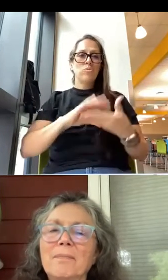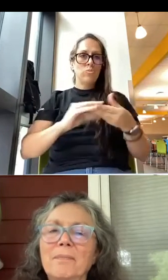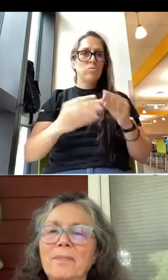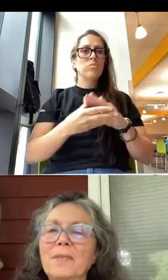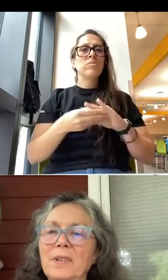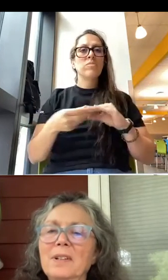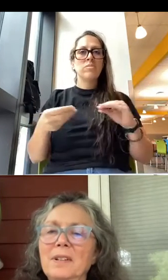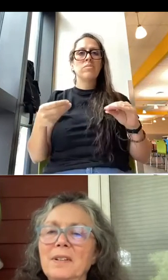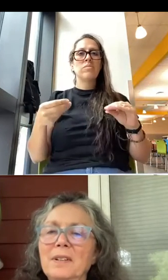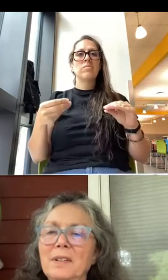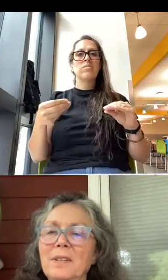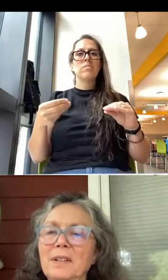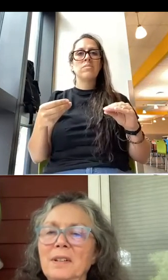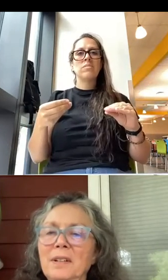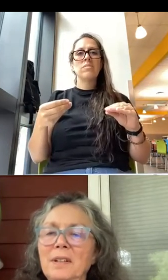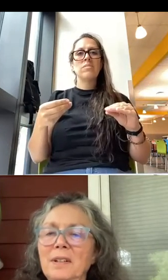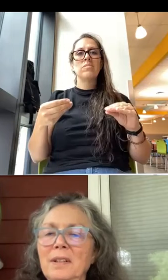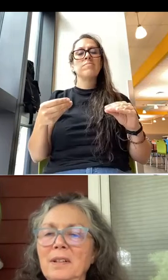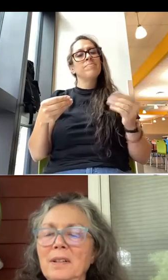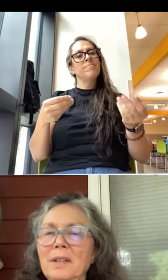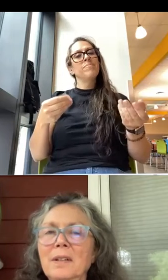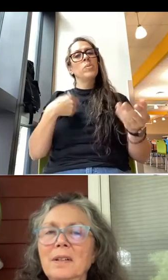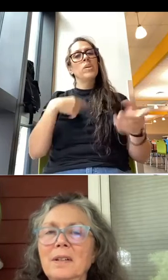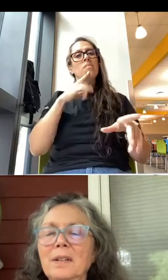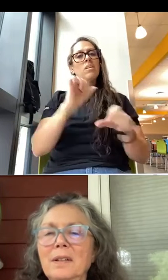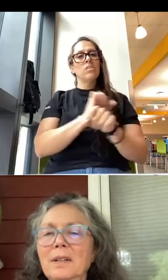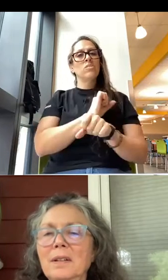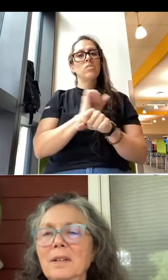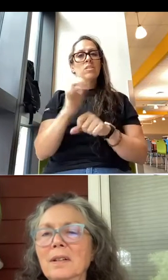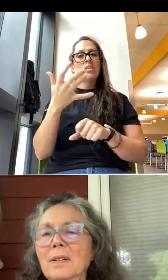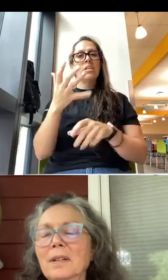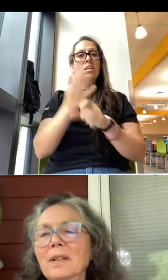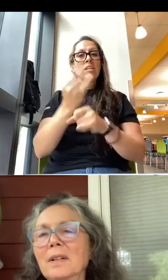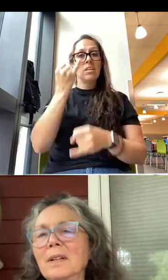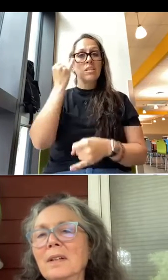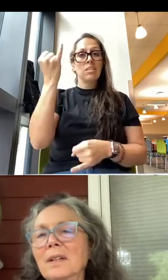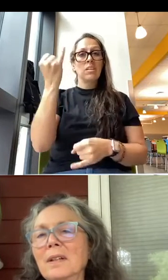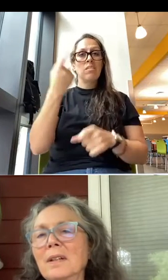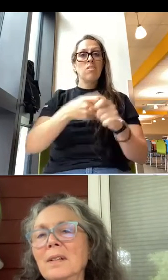um, yeah, and we actually kind of got the idea for Blood on Gold Mountain from